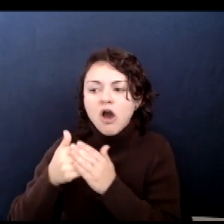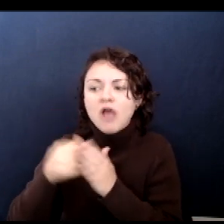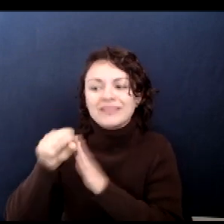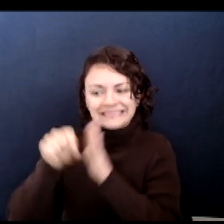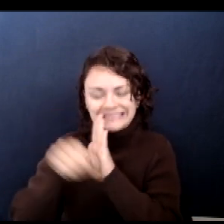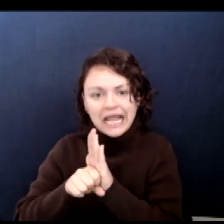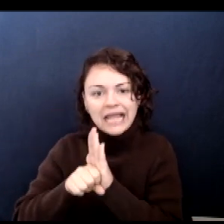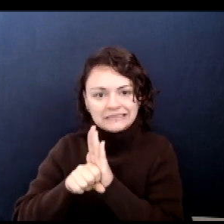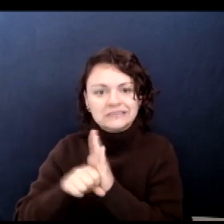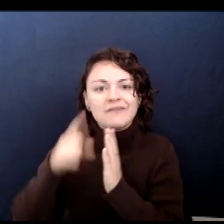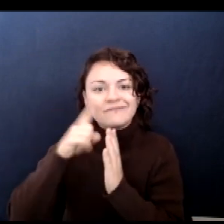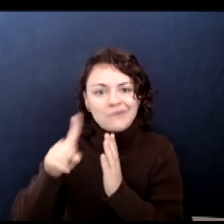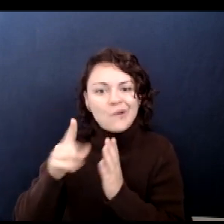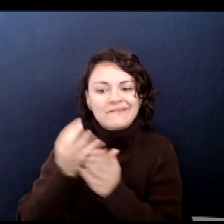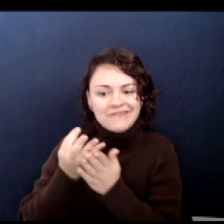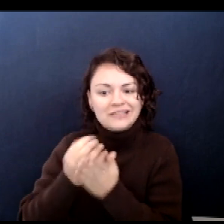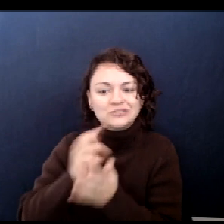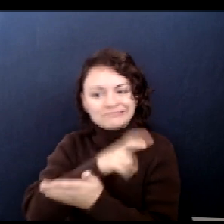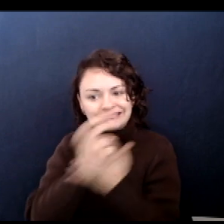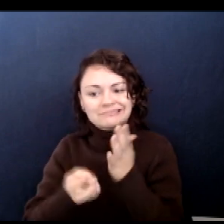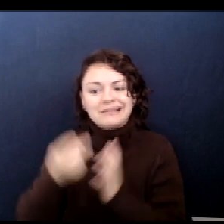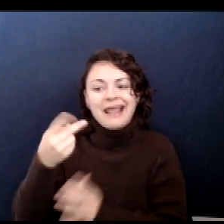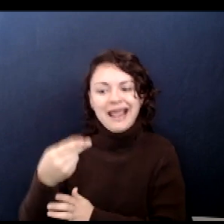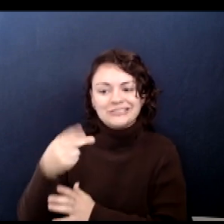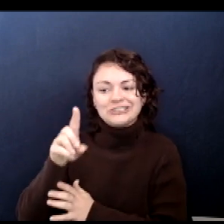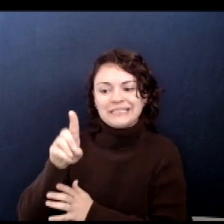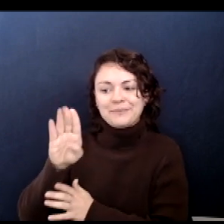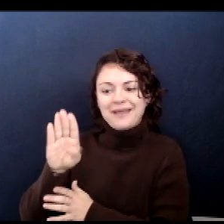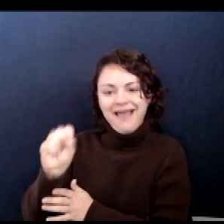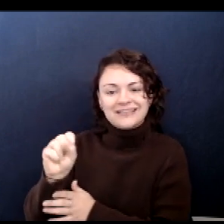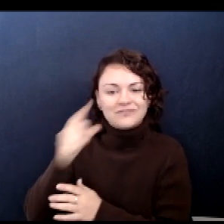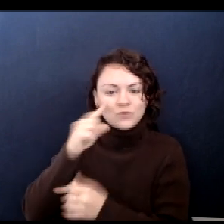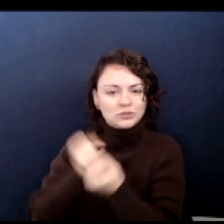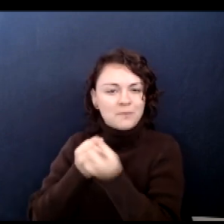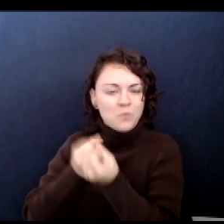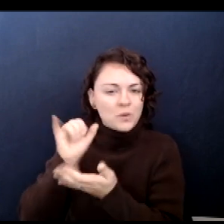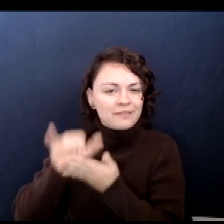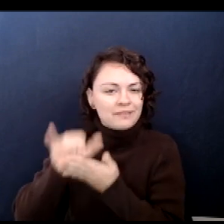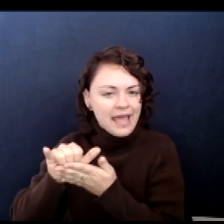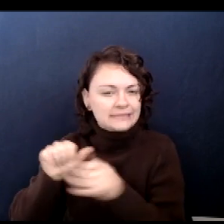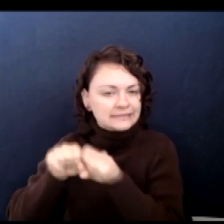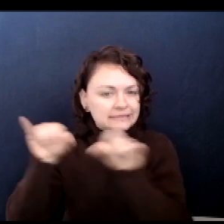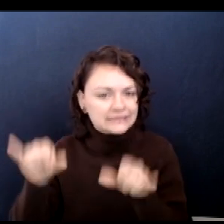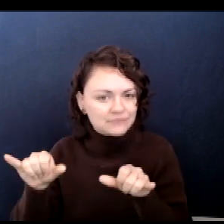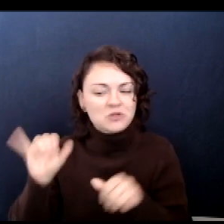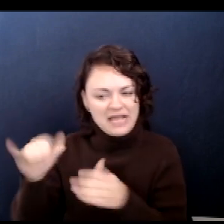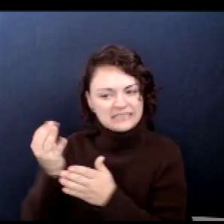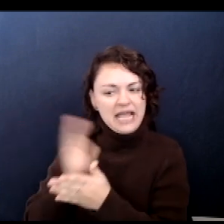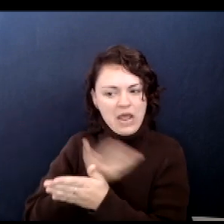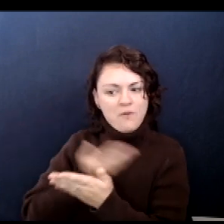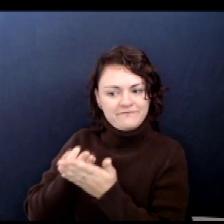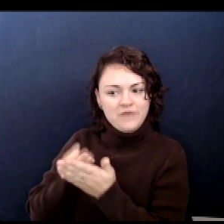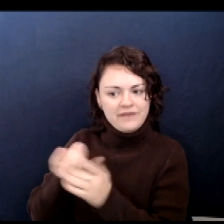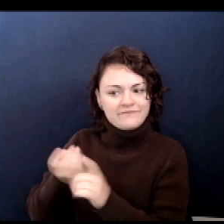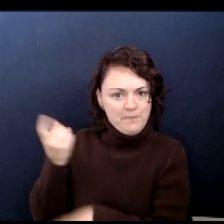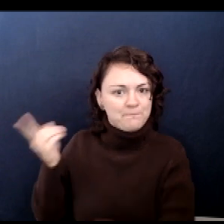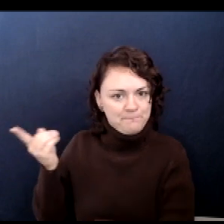dive into HCBS and help support that system. We were funded by that. Our goal is really to help us better understand